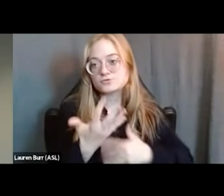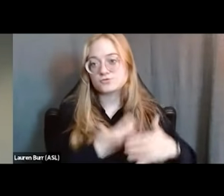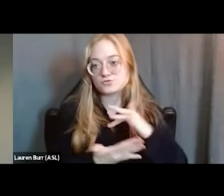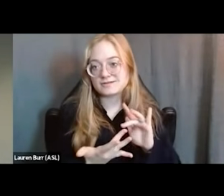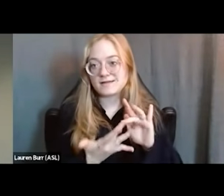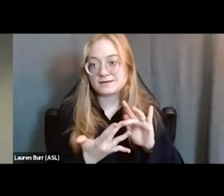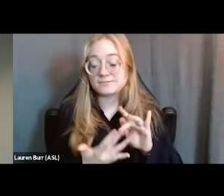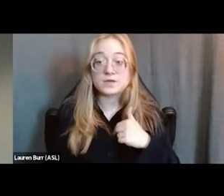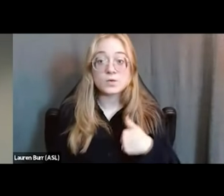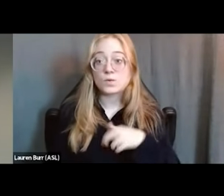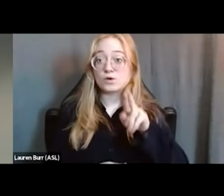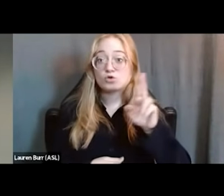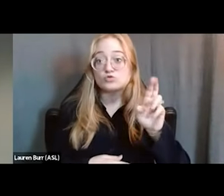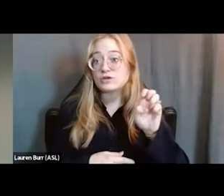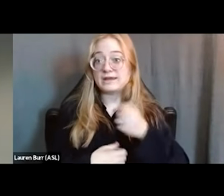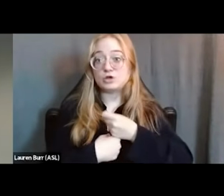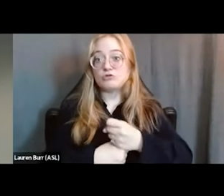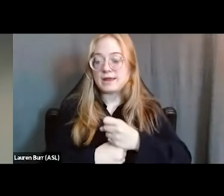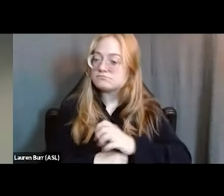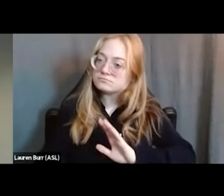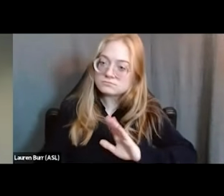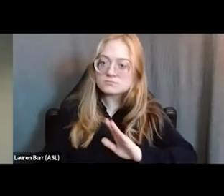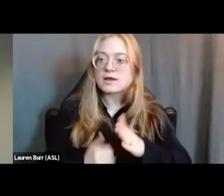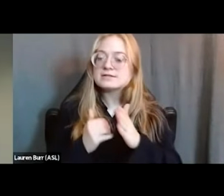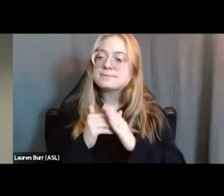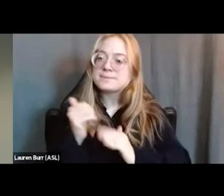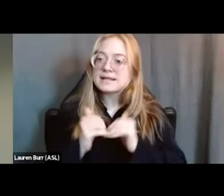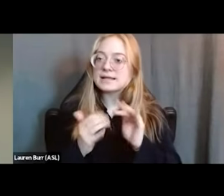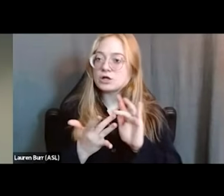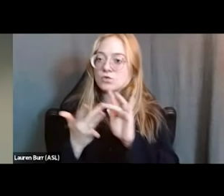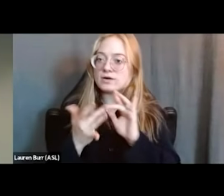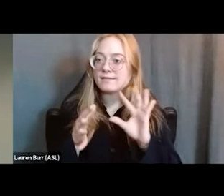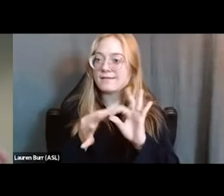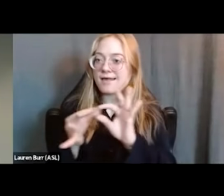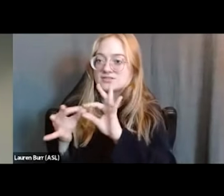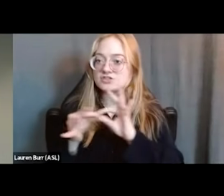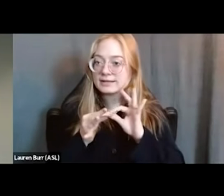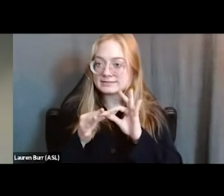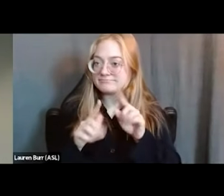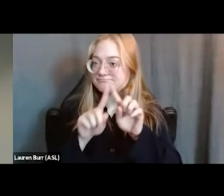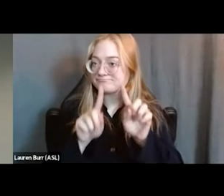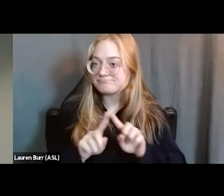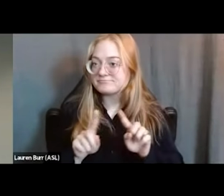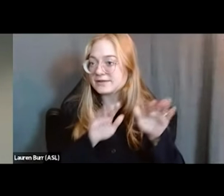it's more as Courtney was talking about, building these community connections among these different entities. Many communities have senior centers.